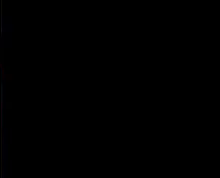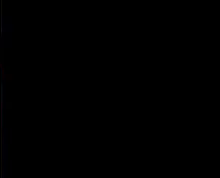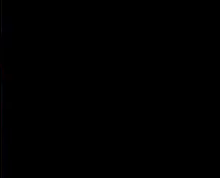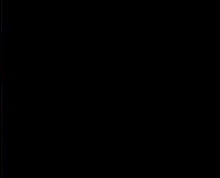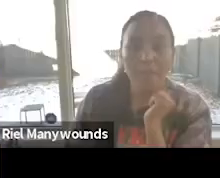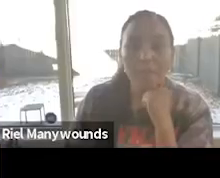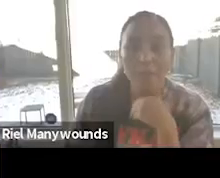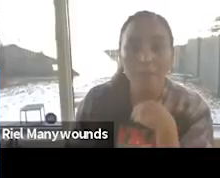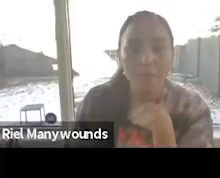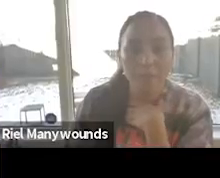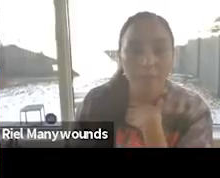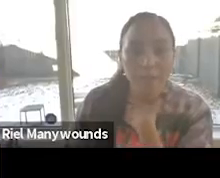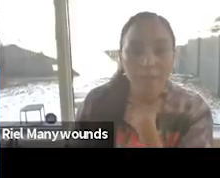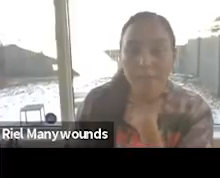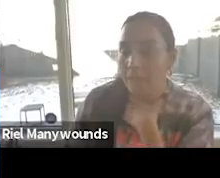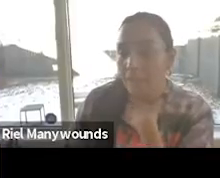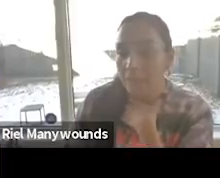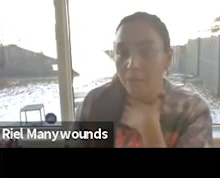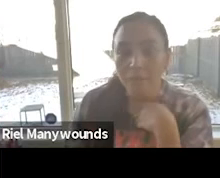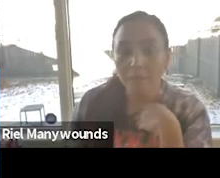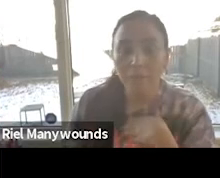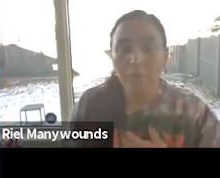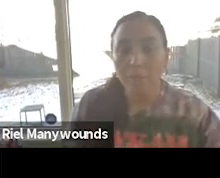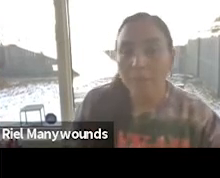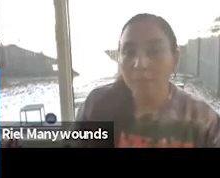All right, thank you. Is that everything from the Black-led spiral?